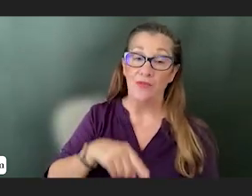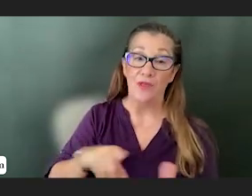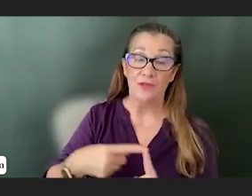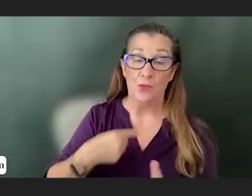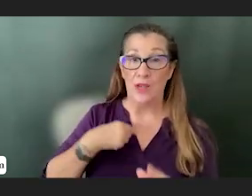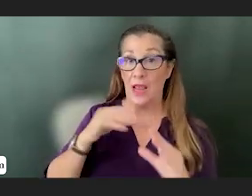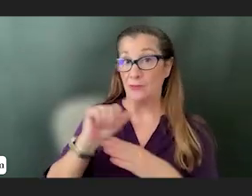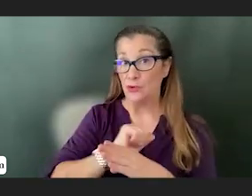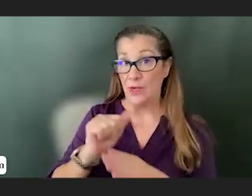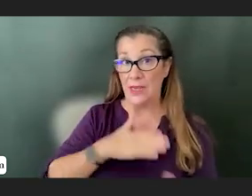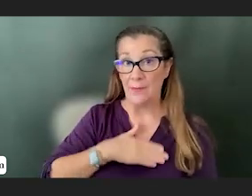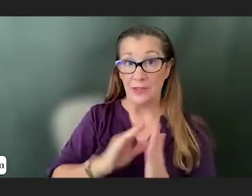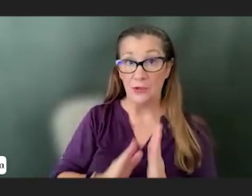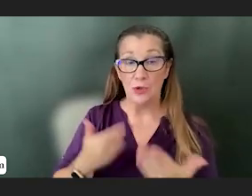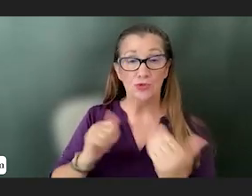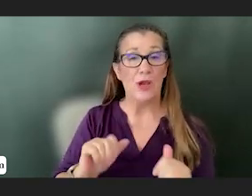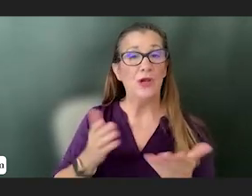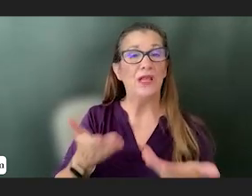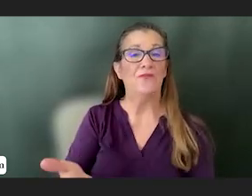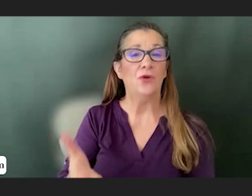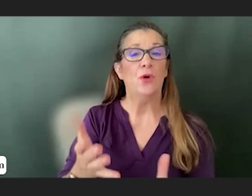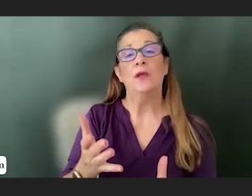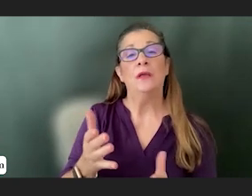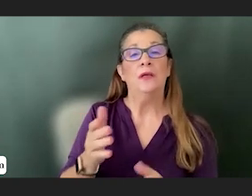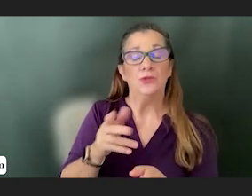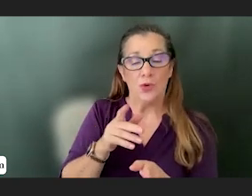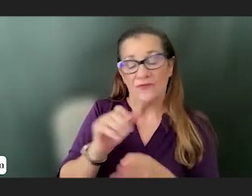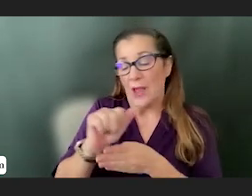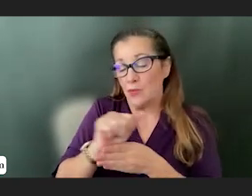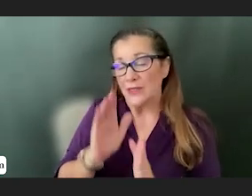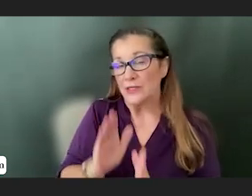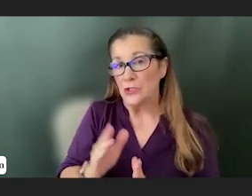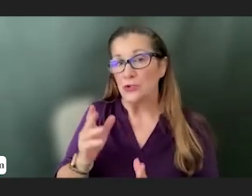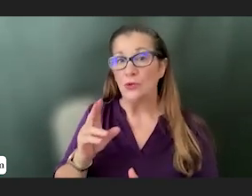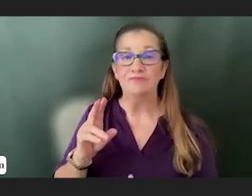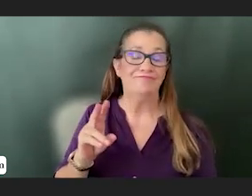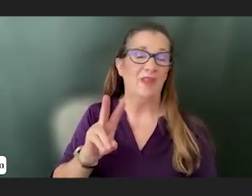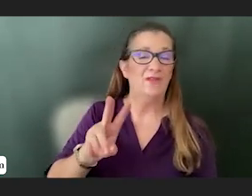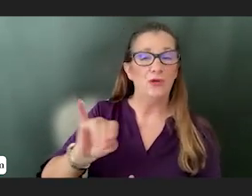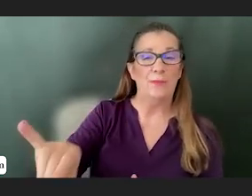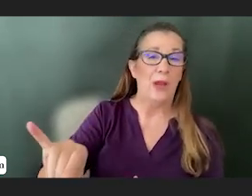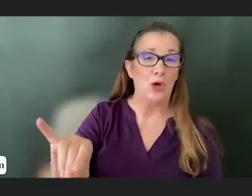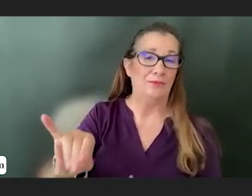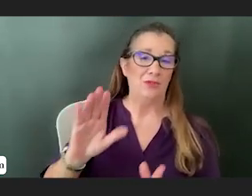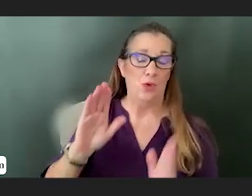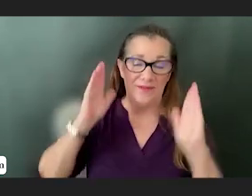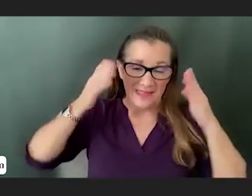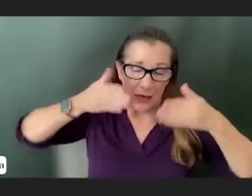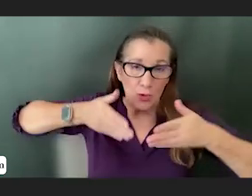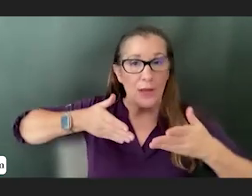Um, but I'm going to try and give you kind of a practitioner's and a visual impairments centric, um, crash on this.